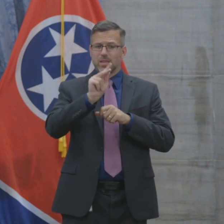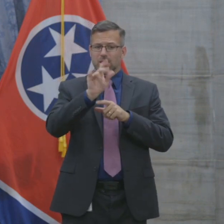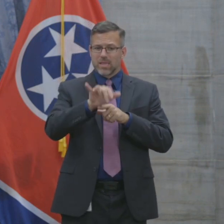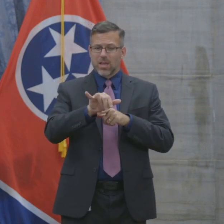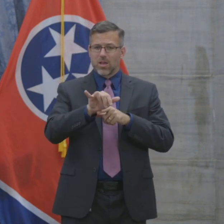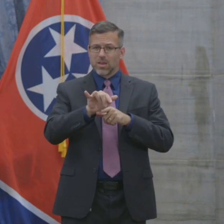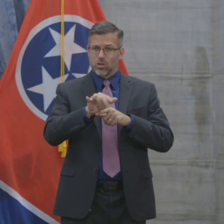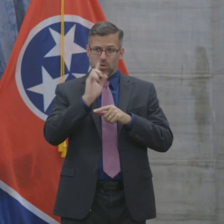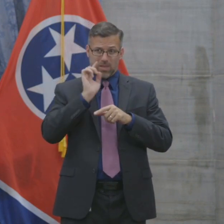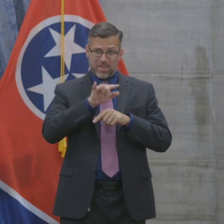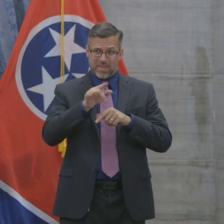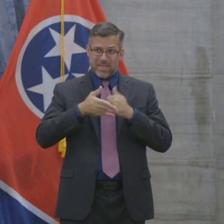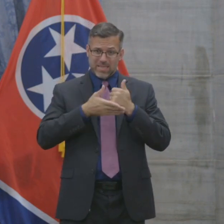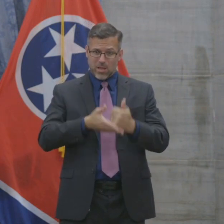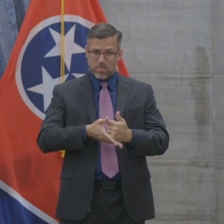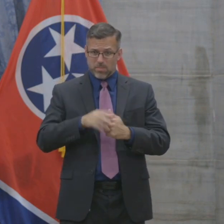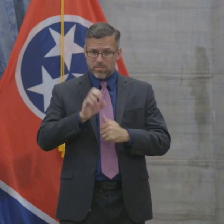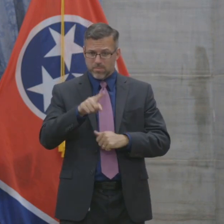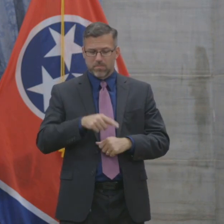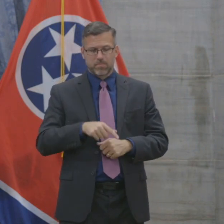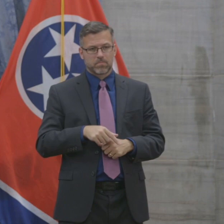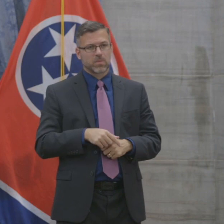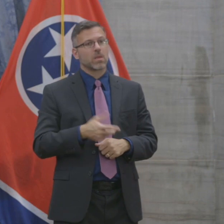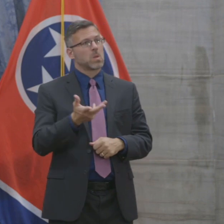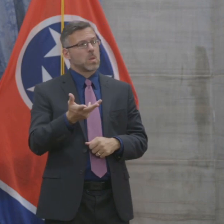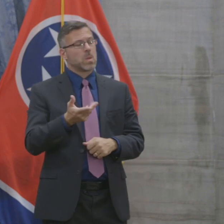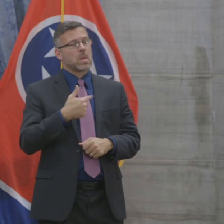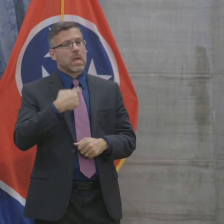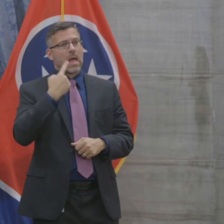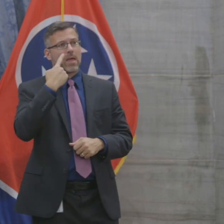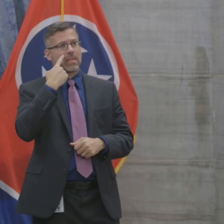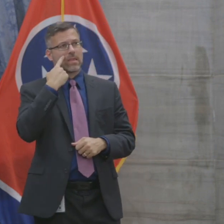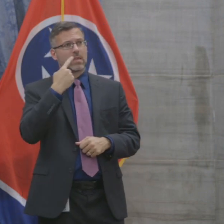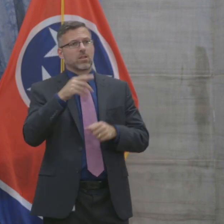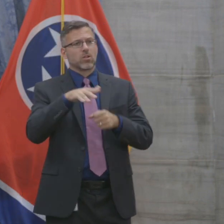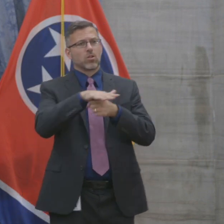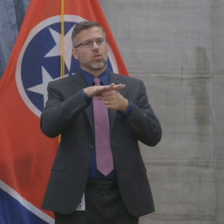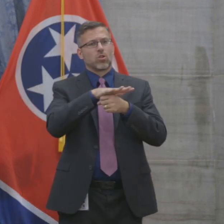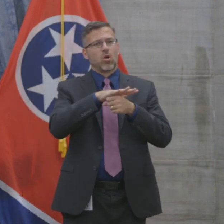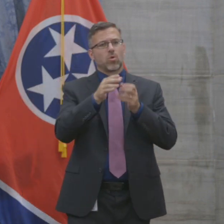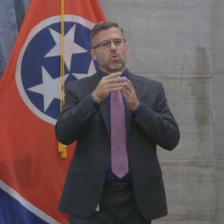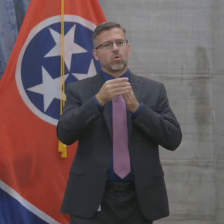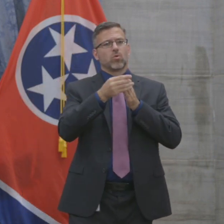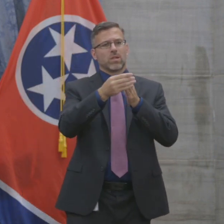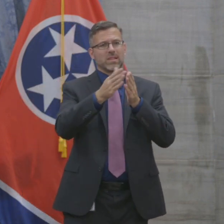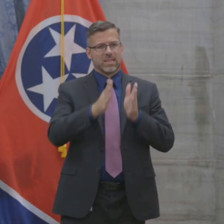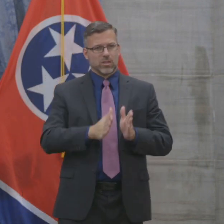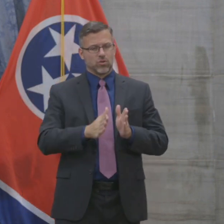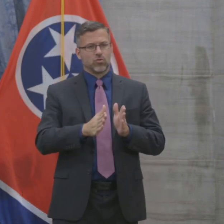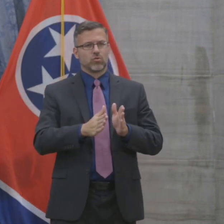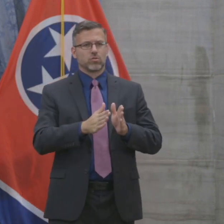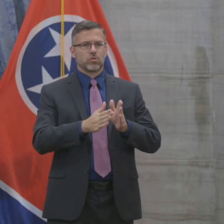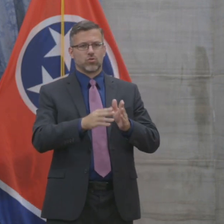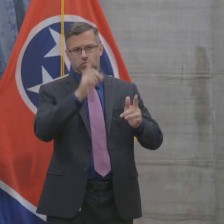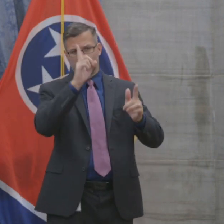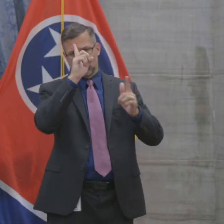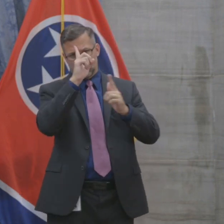continue doing what they need to do. Because their -- it's personal responsibility, protecting their own health and the health of others around them and protect the economy around